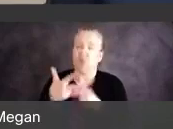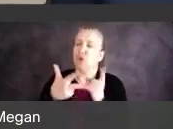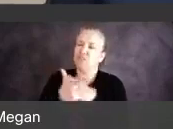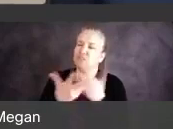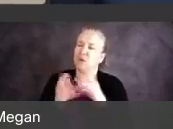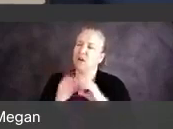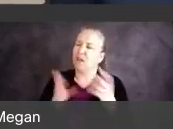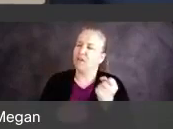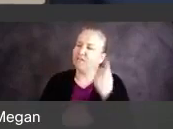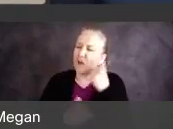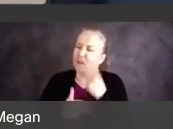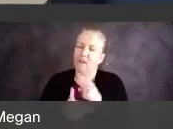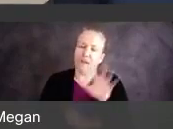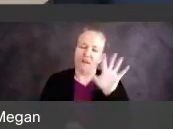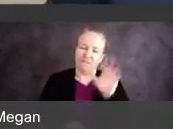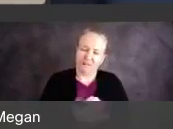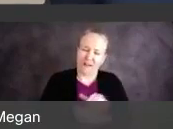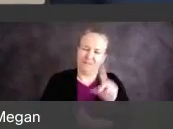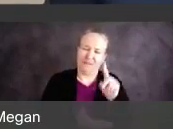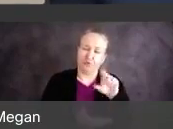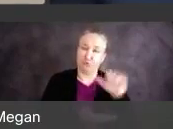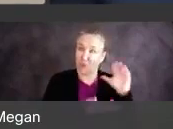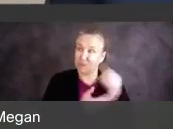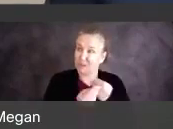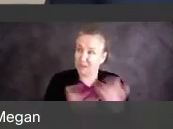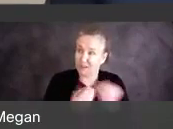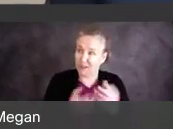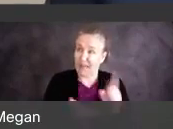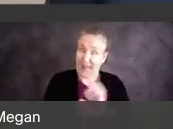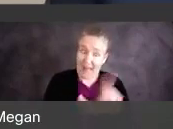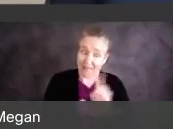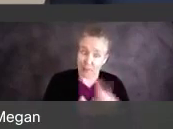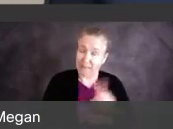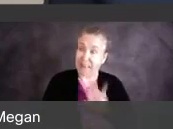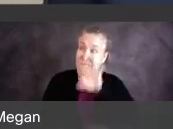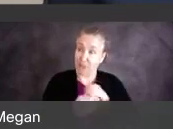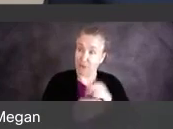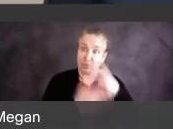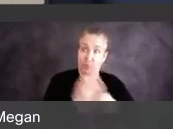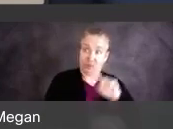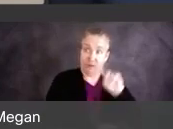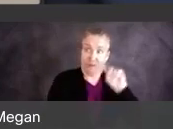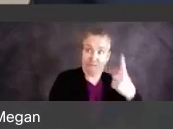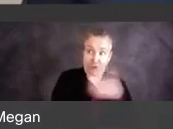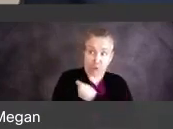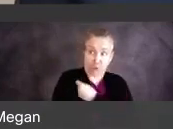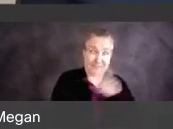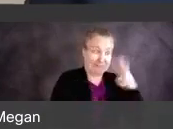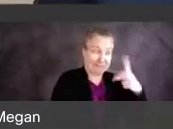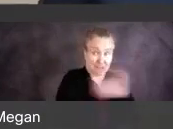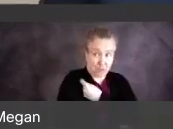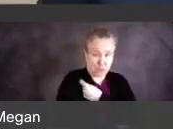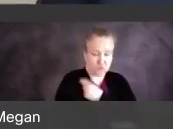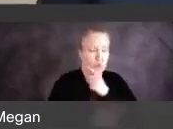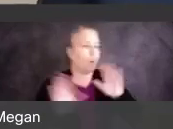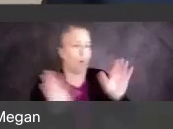the five thousand doses a week. That's both first and second doses, correct? [Commissioner Arkoosh] No that is first doses. [Reporter] Just first doses. Okay.